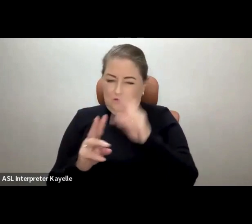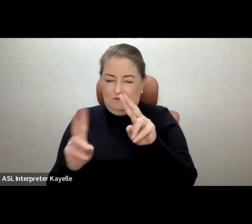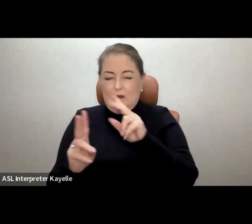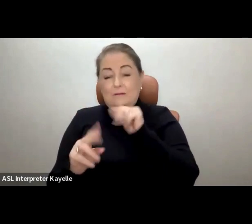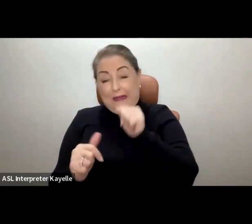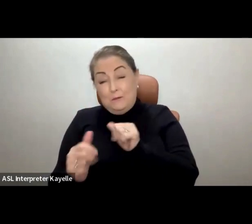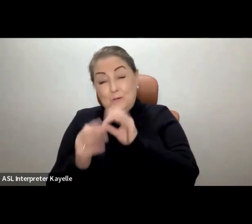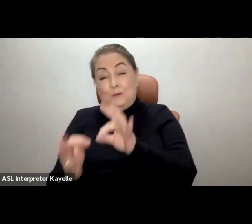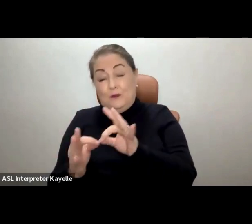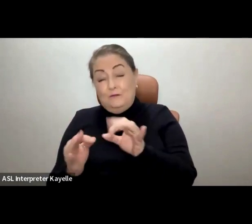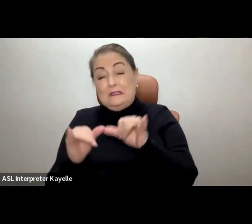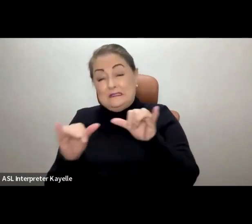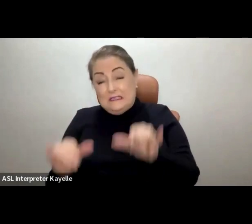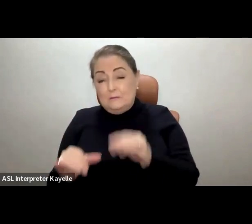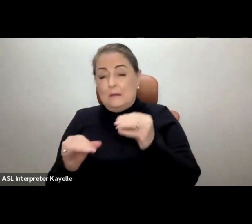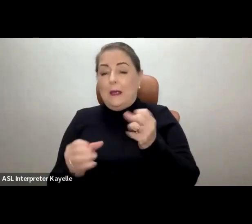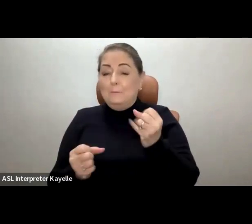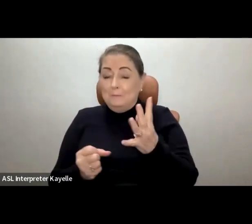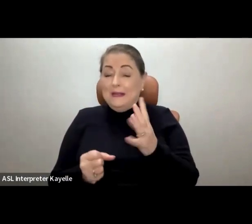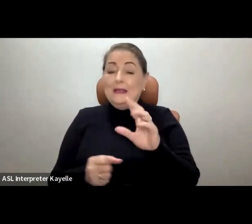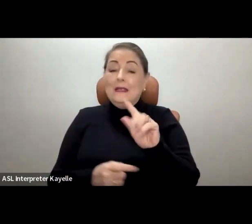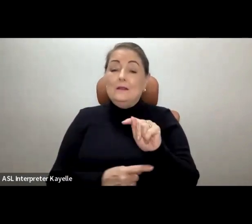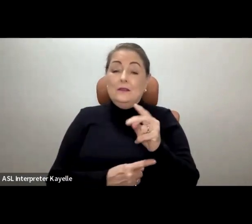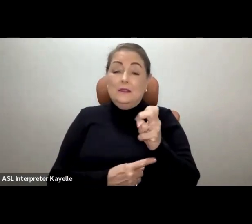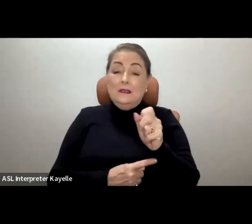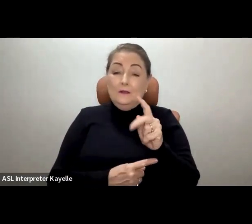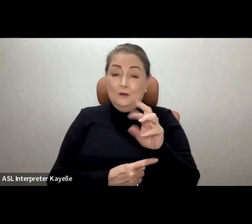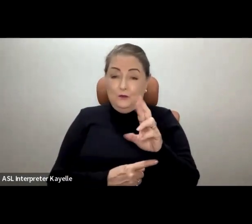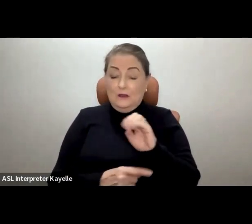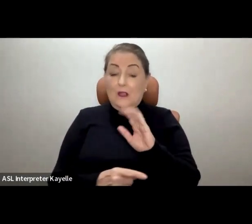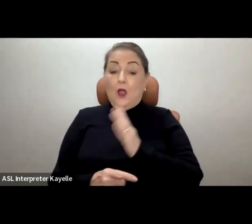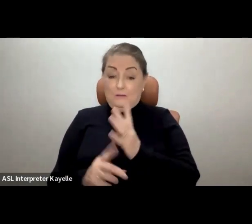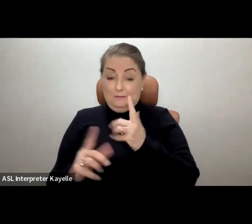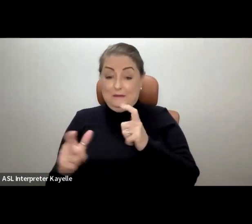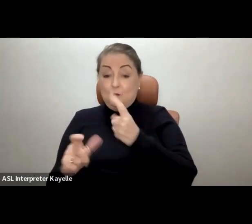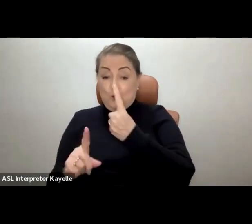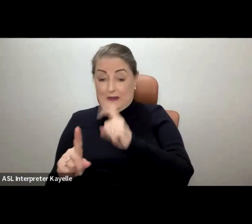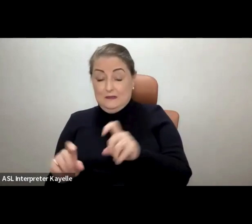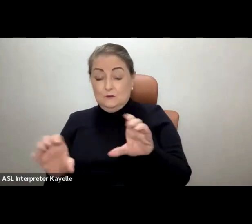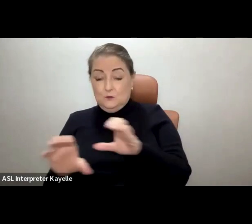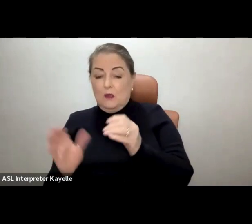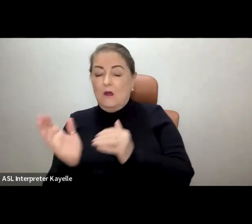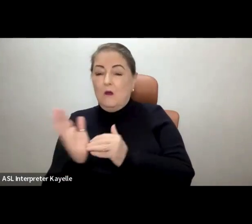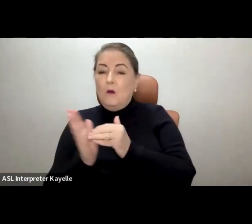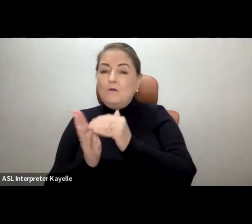a lot of our theaters have to do this in my theater, our main theater has to do this to where often the people in wheelchairs